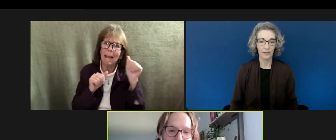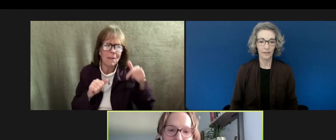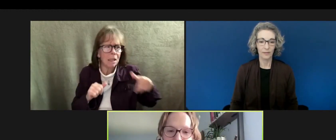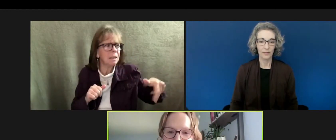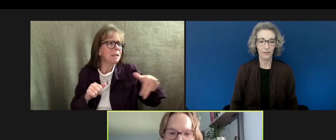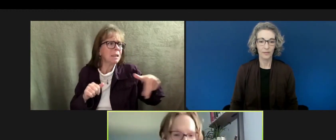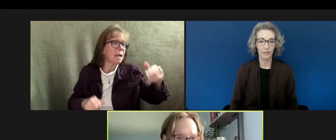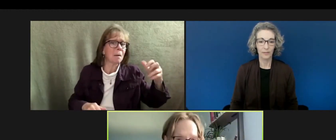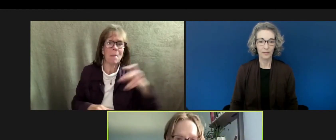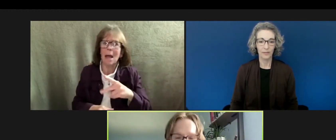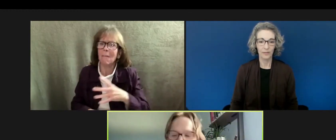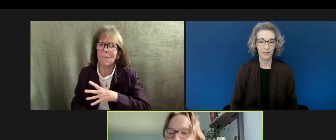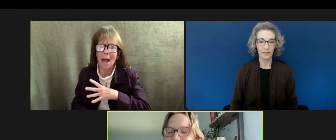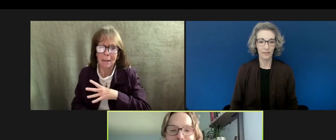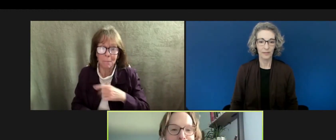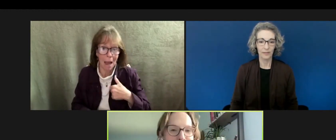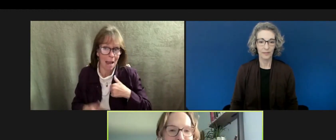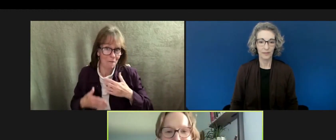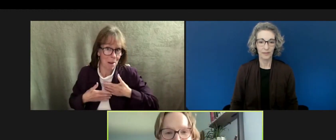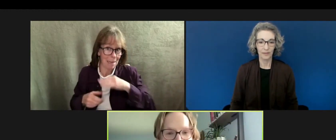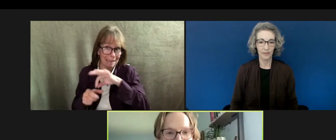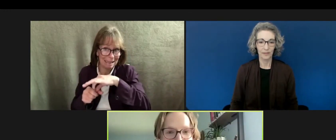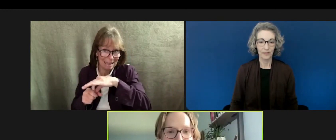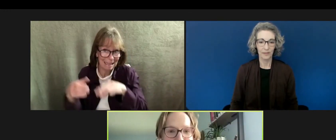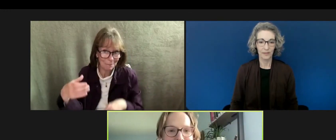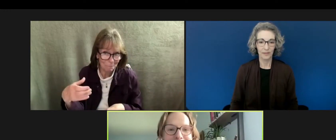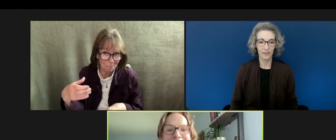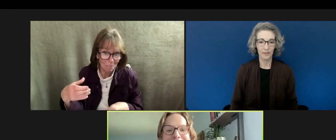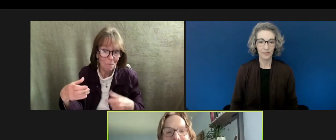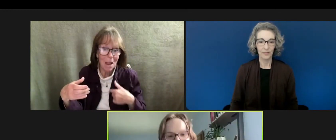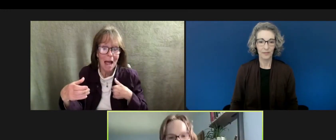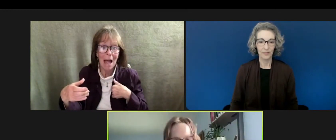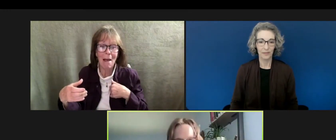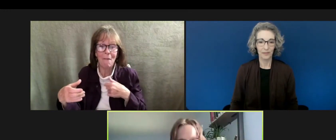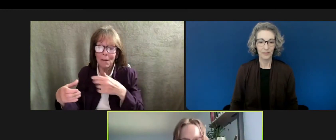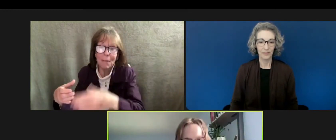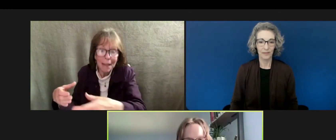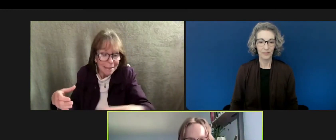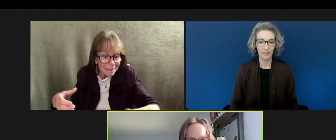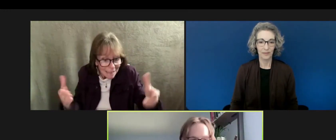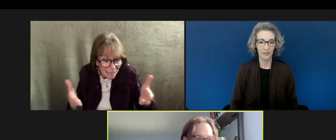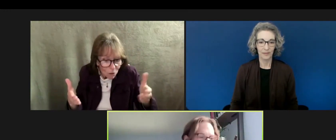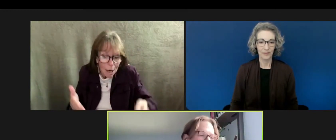I have my tea, I have lots of liquids around me. Take care of yourselves first.